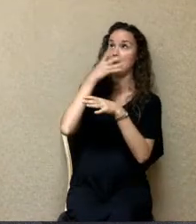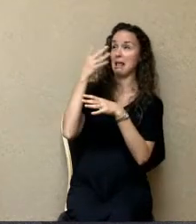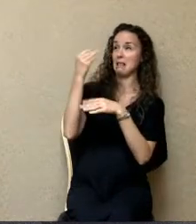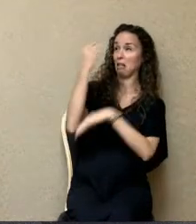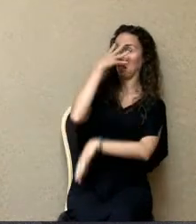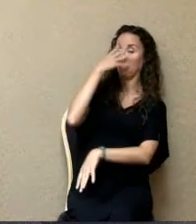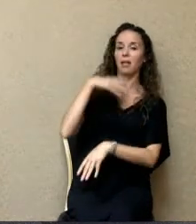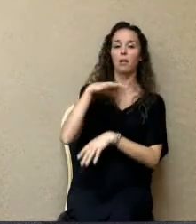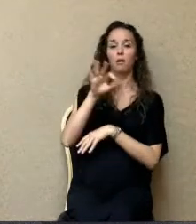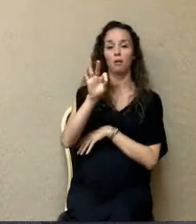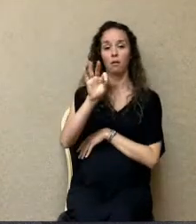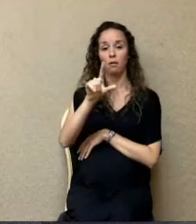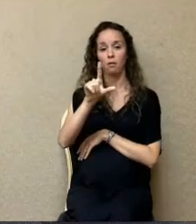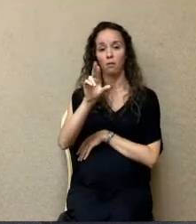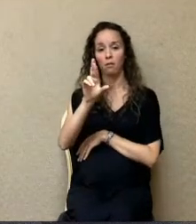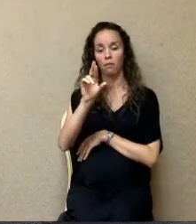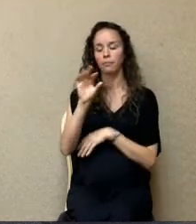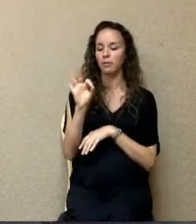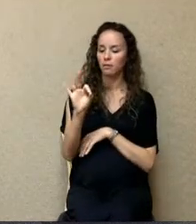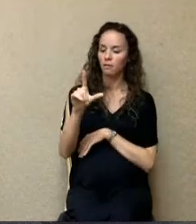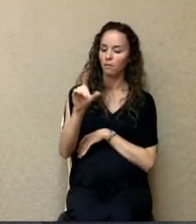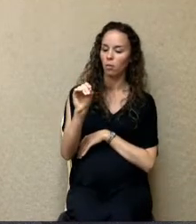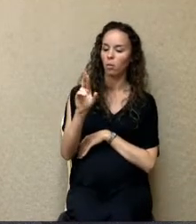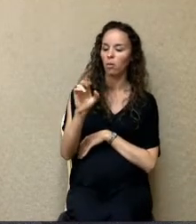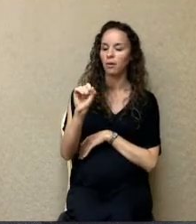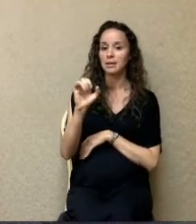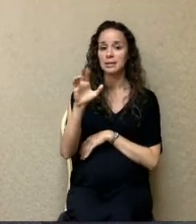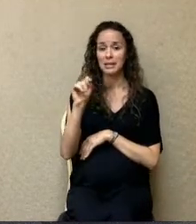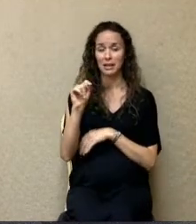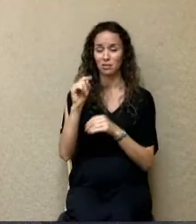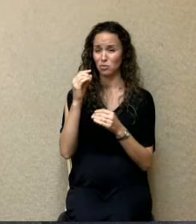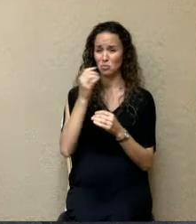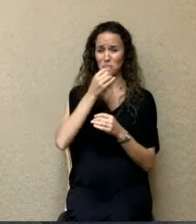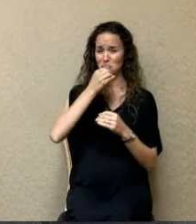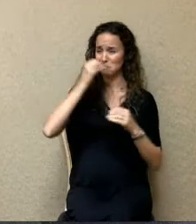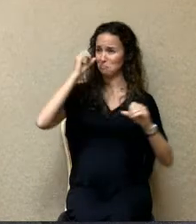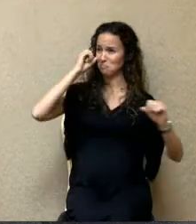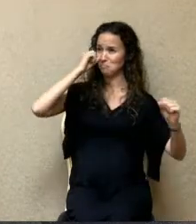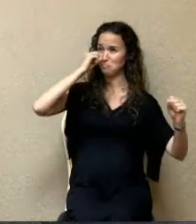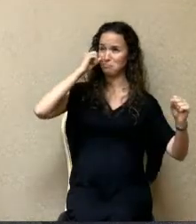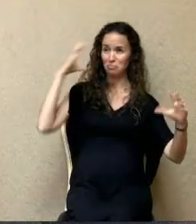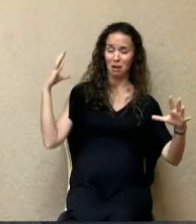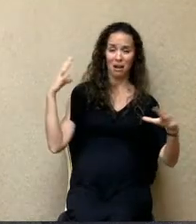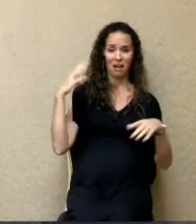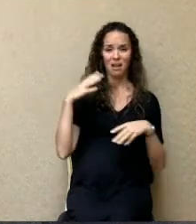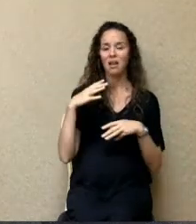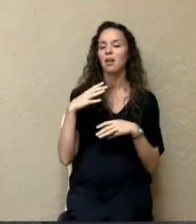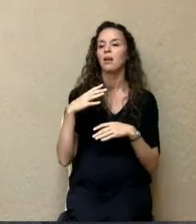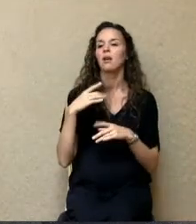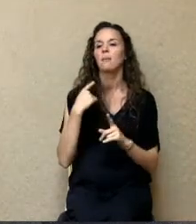So, fluorescent lights can be, you know, too bright. There's also fluorescent lights have what they call